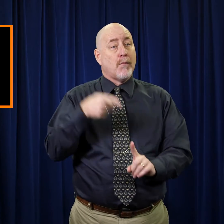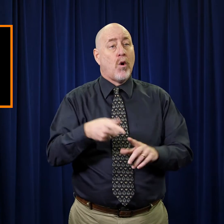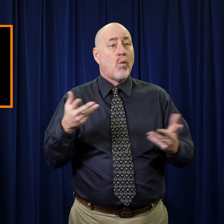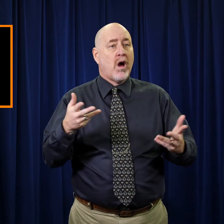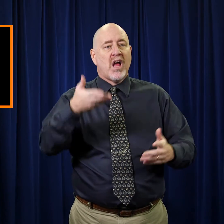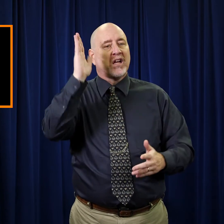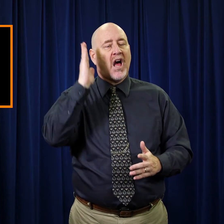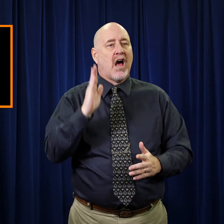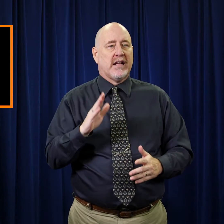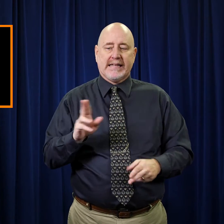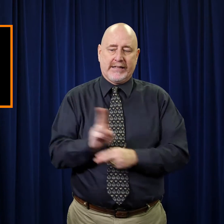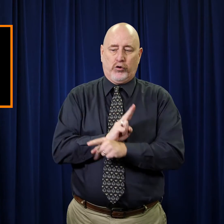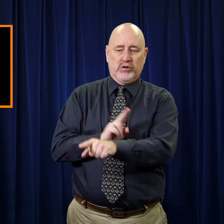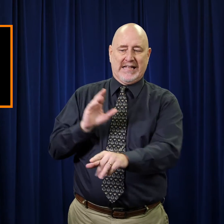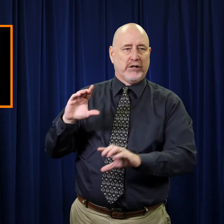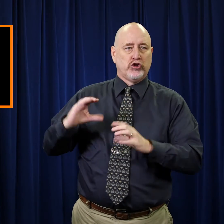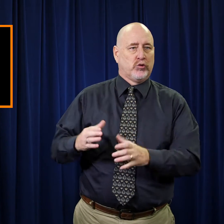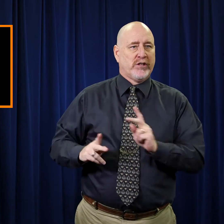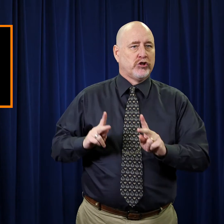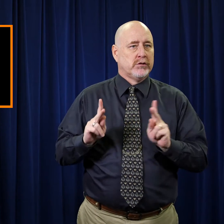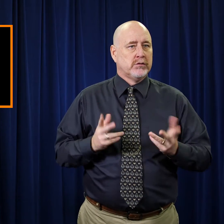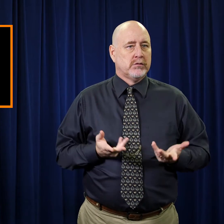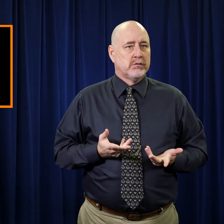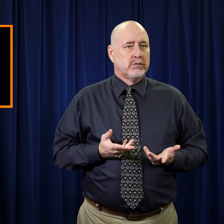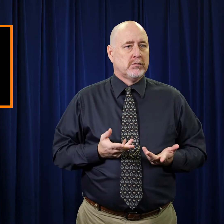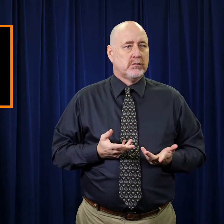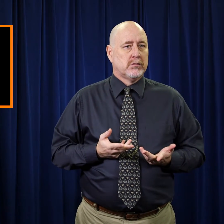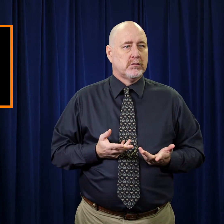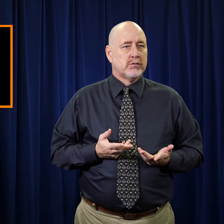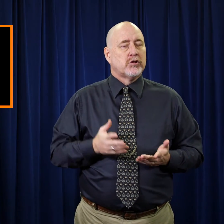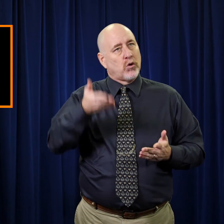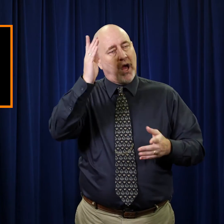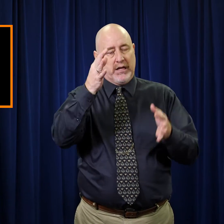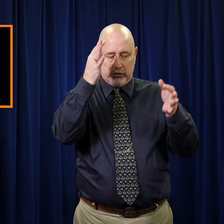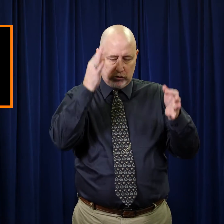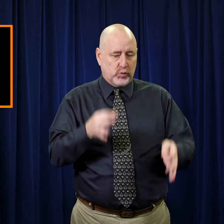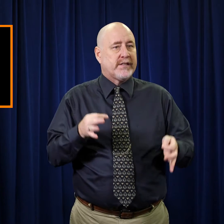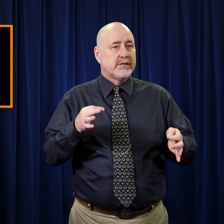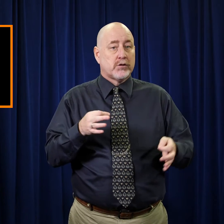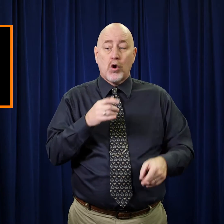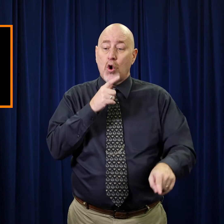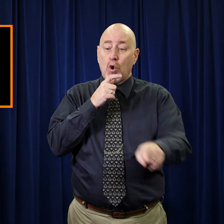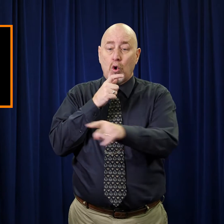the land." The bottom line is God can't use this generation. So he decrees that